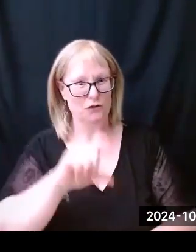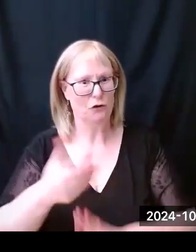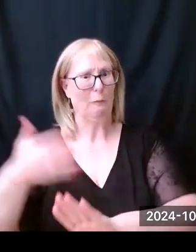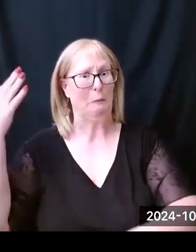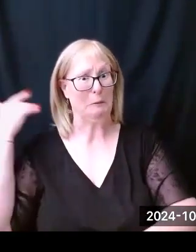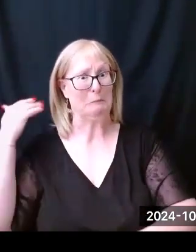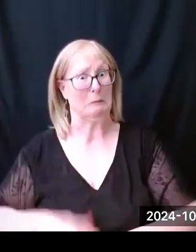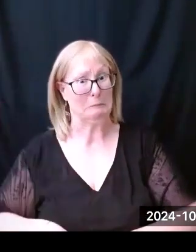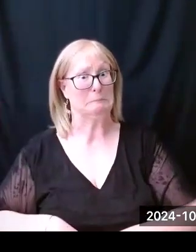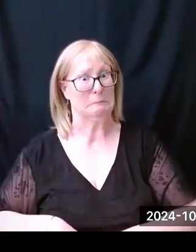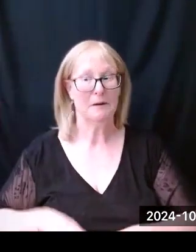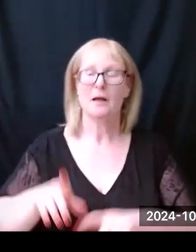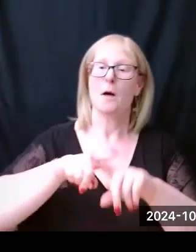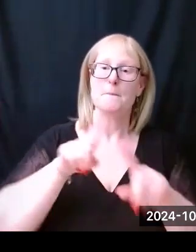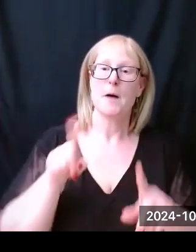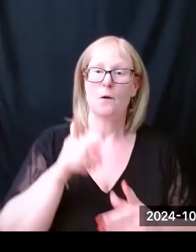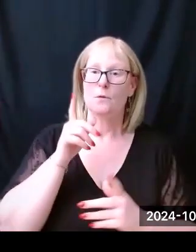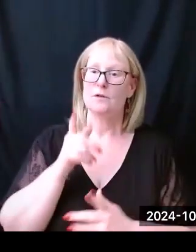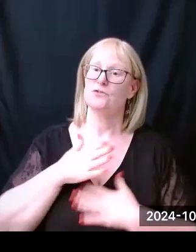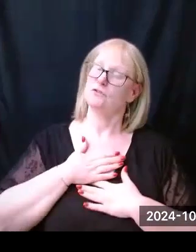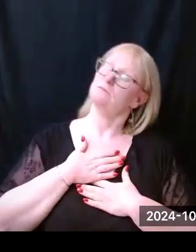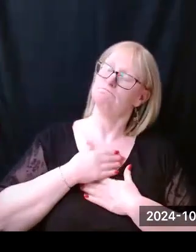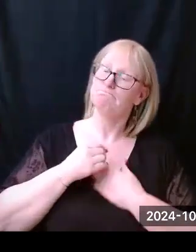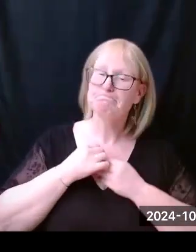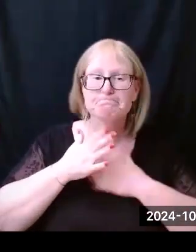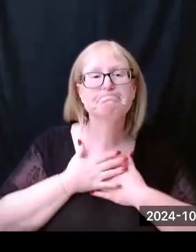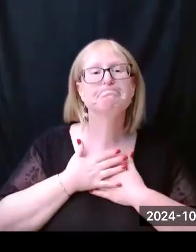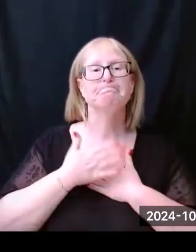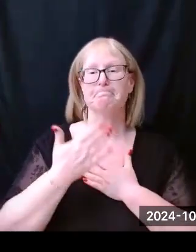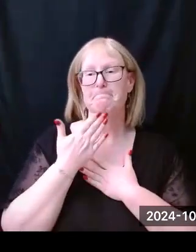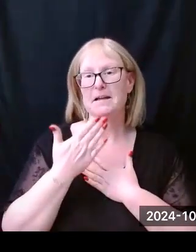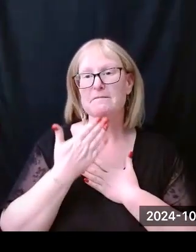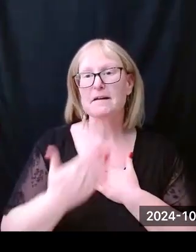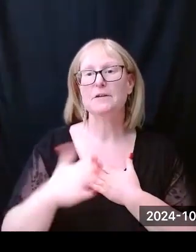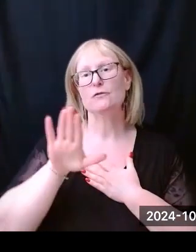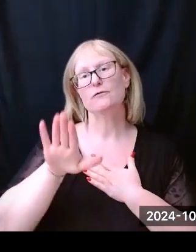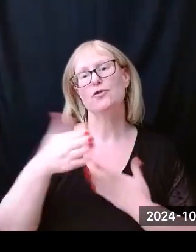But I was just so flattered by your introduction that I forgot to unmute. So thank you so much.